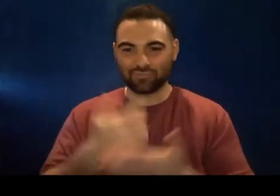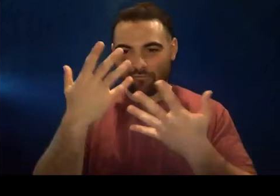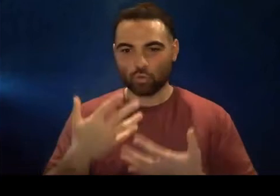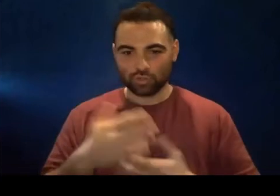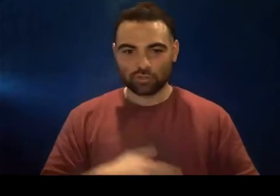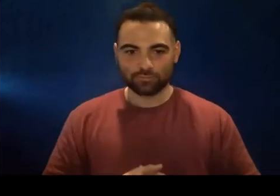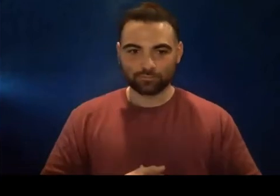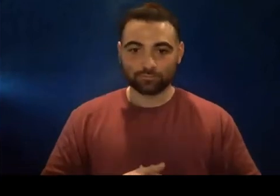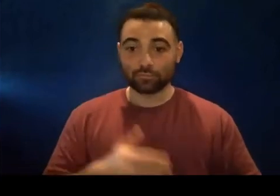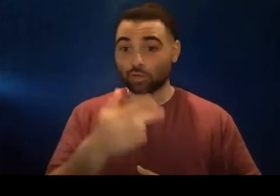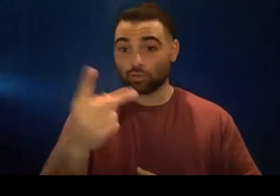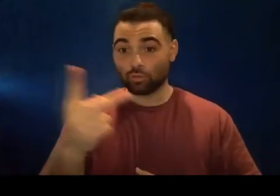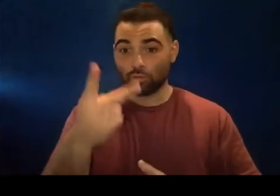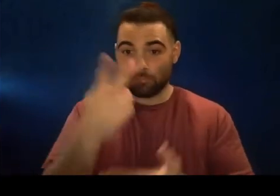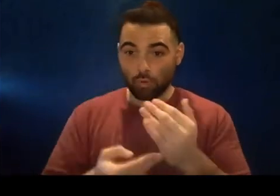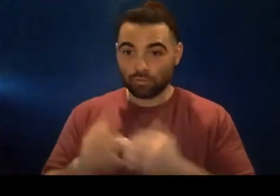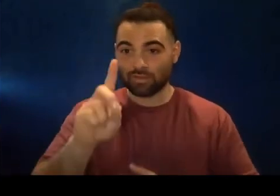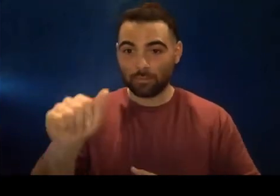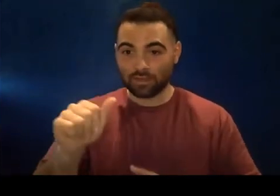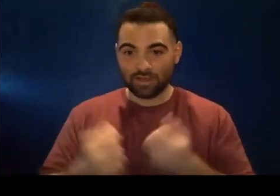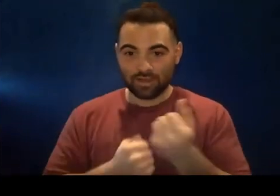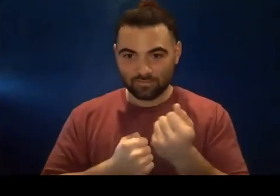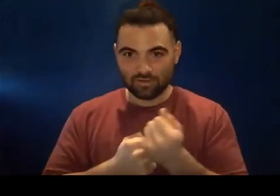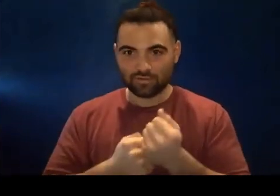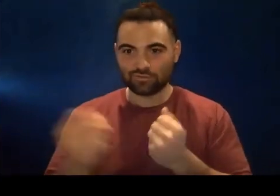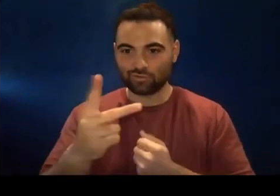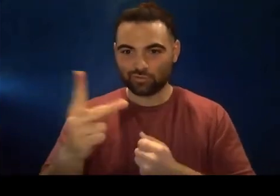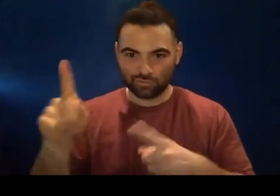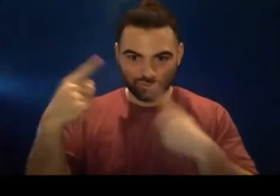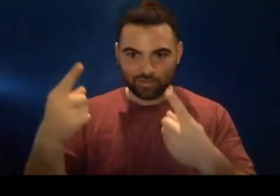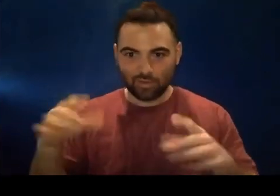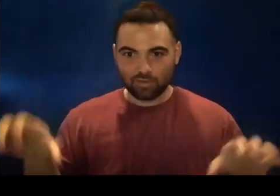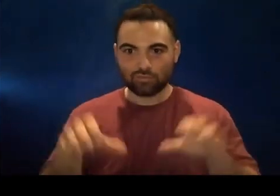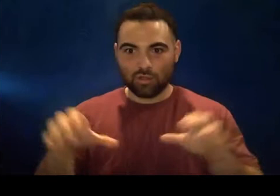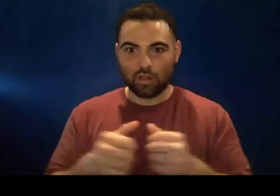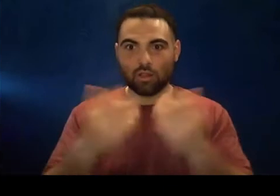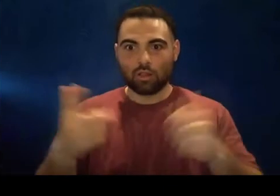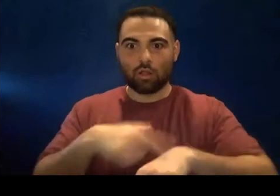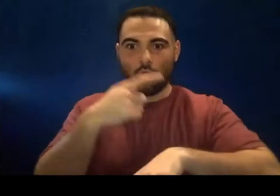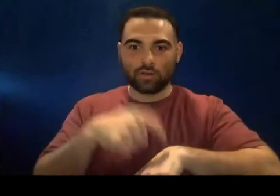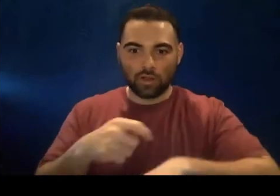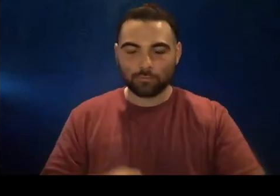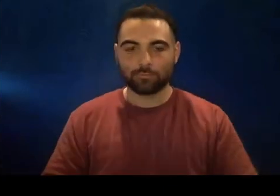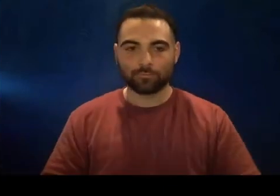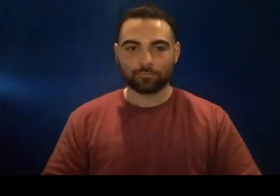You have been doing this for a very long time. And as you look at independence,